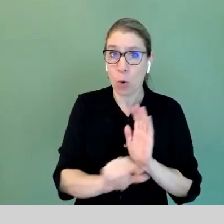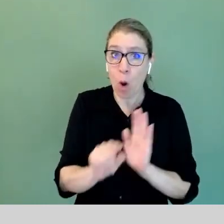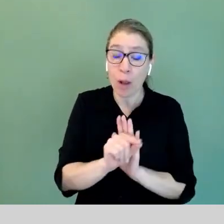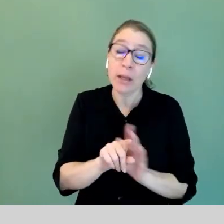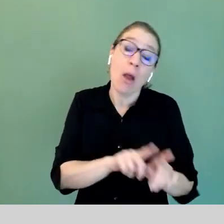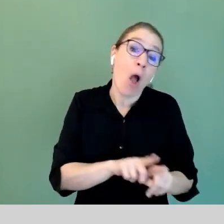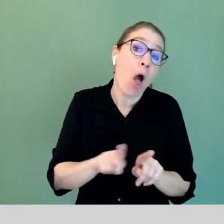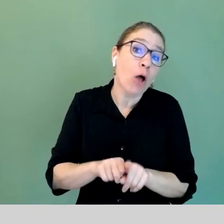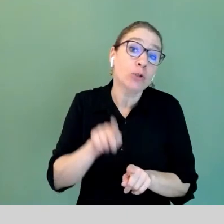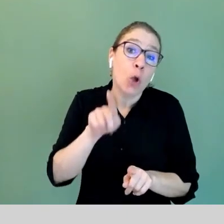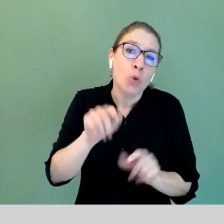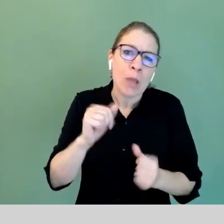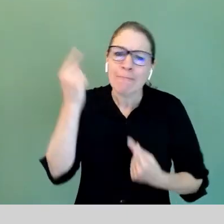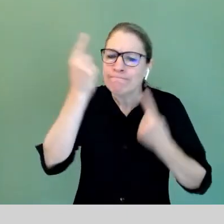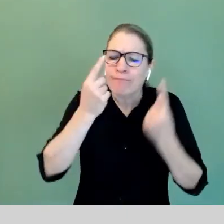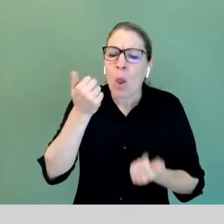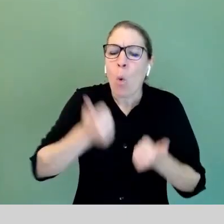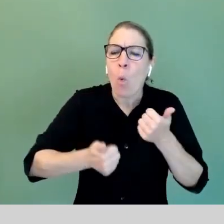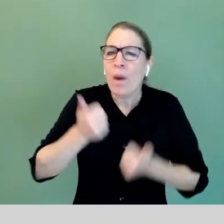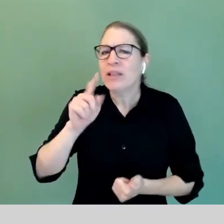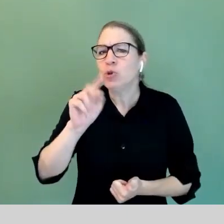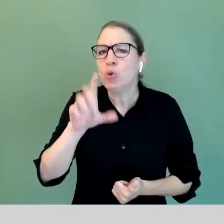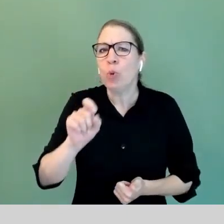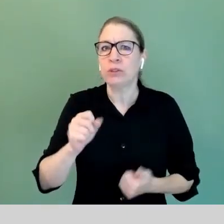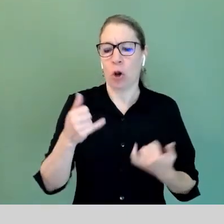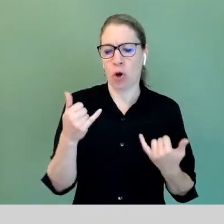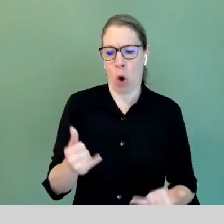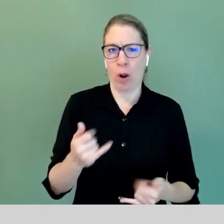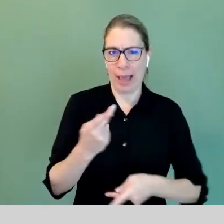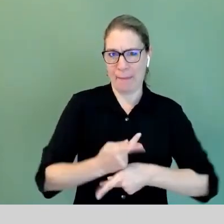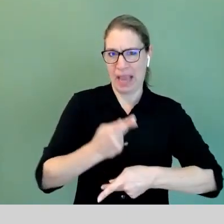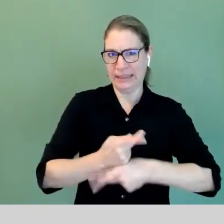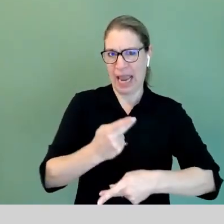and also which tools are actually actively maintained, what do you want to commit to using.